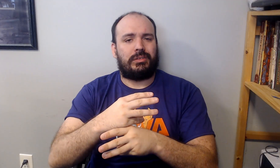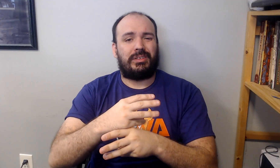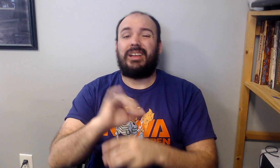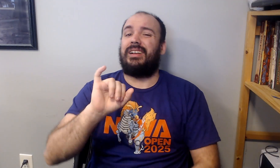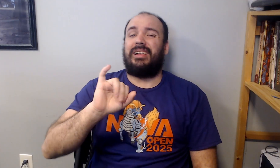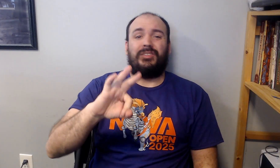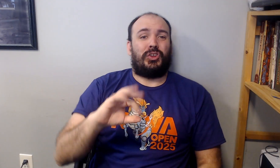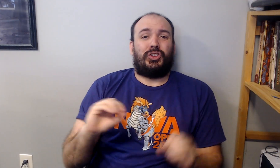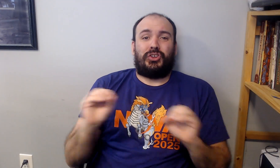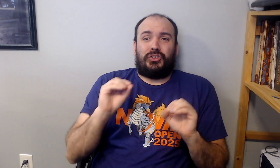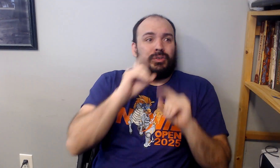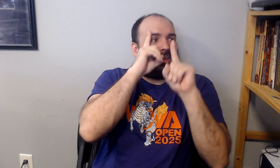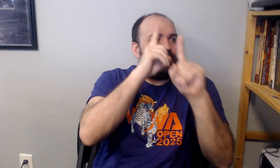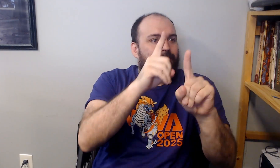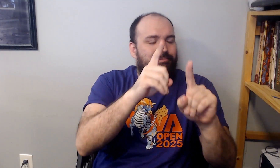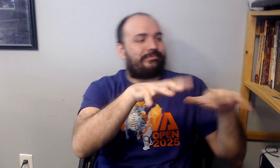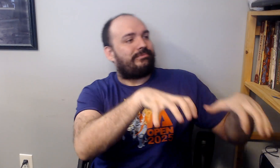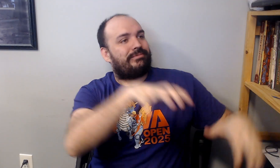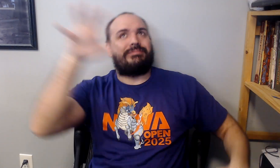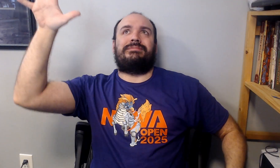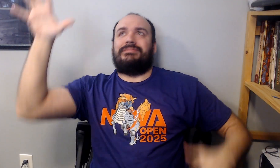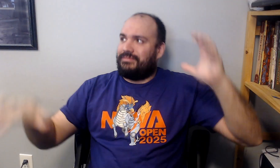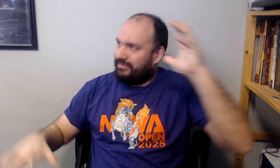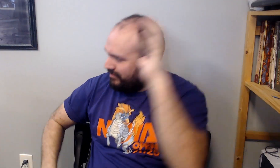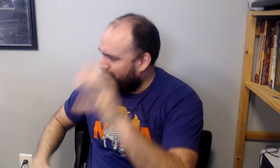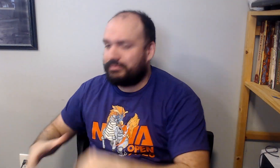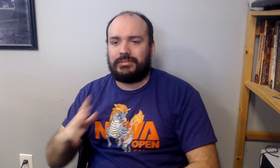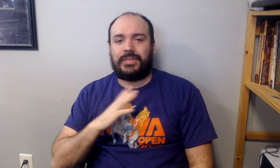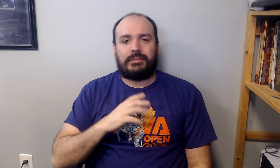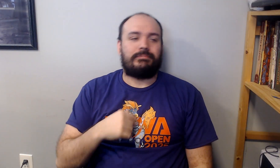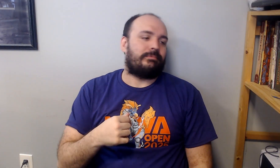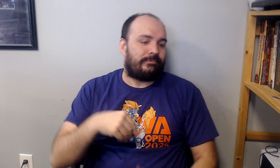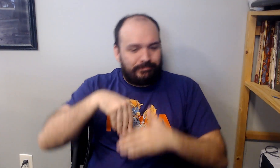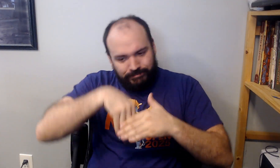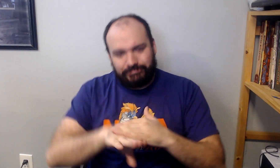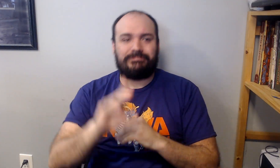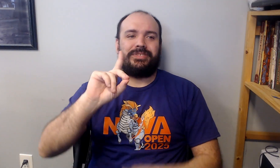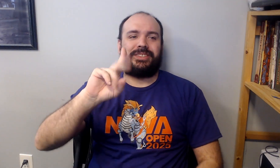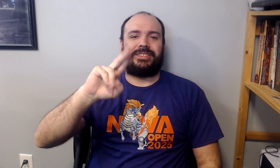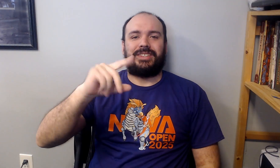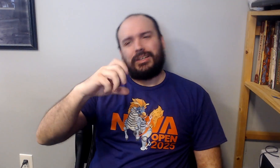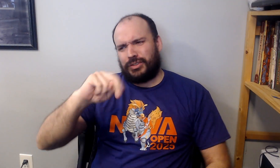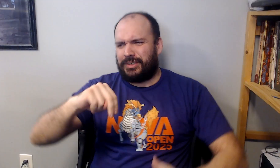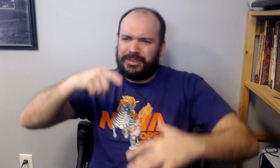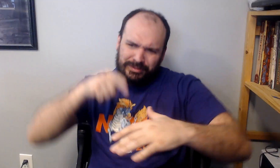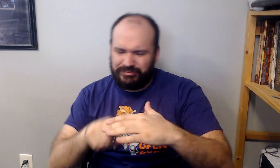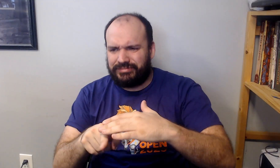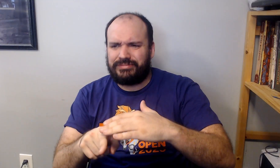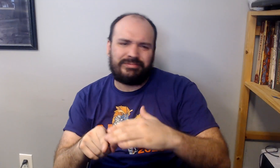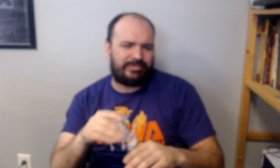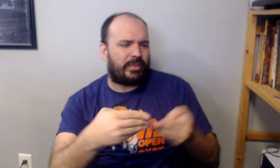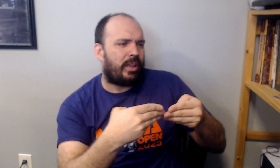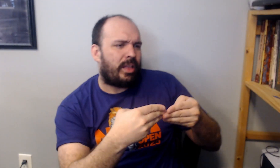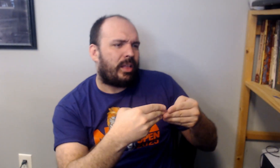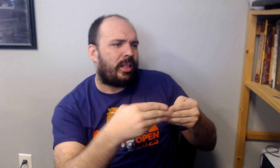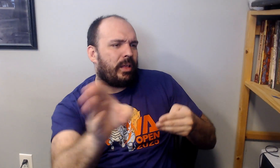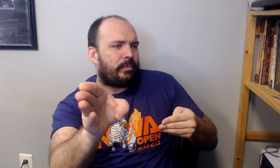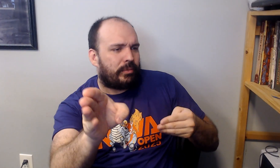If there’s no objective and the world is full of frozen tableaus… I go into a dungeon, open the door,